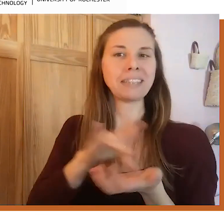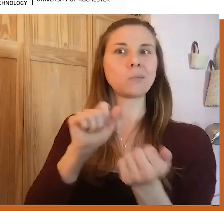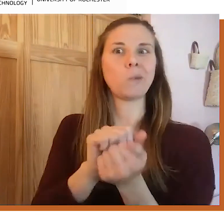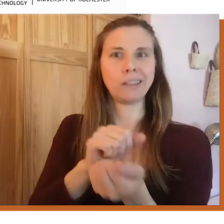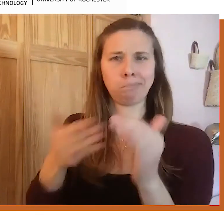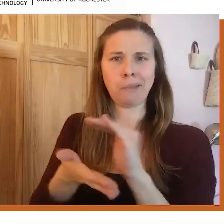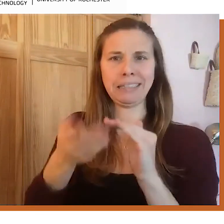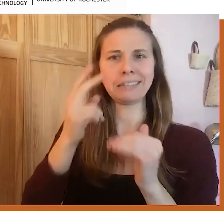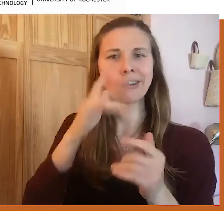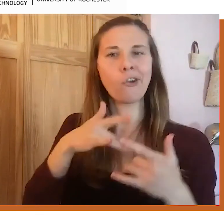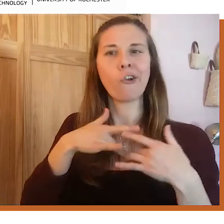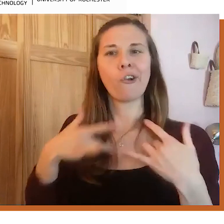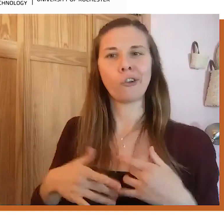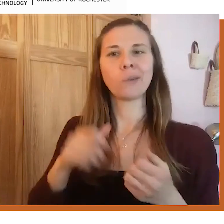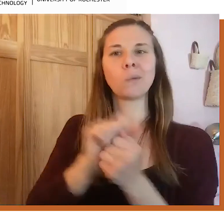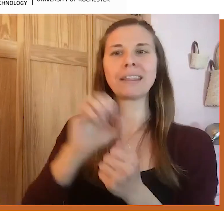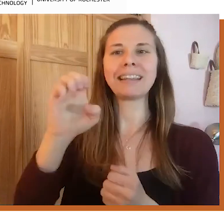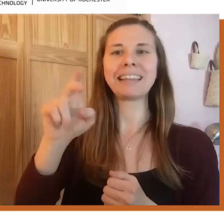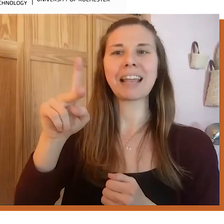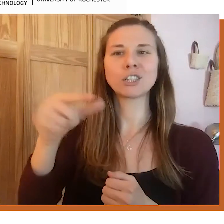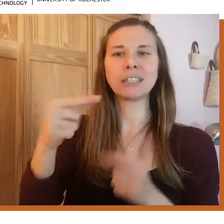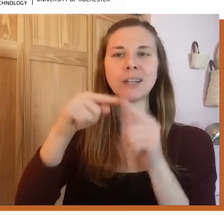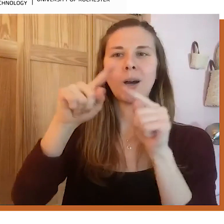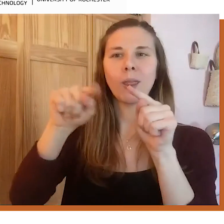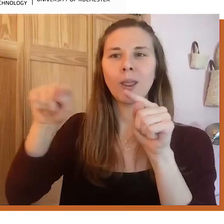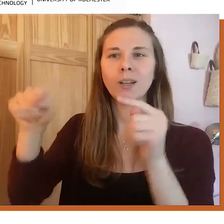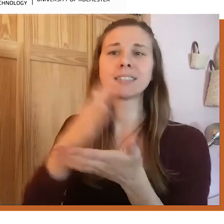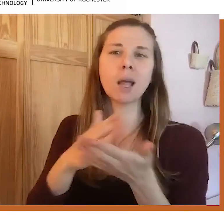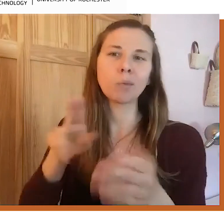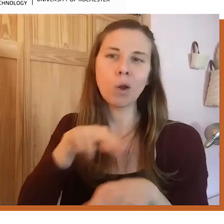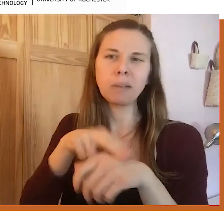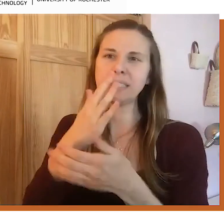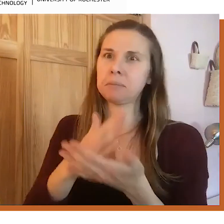but, of course, I do love integrating medicine with baking. You can see the EKG lines on the hearts here.